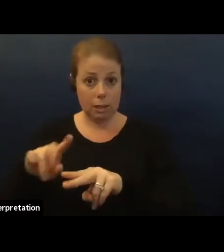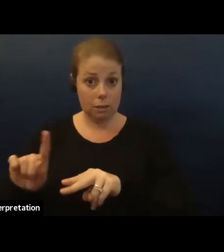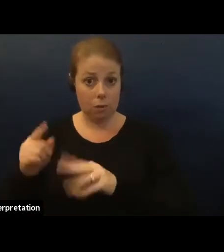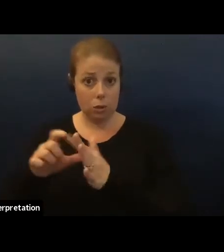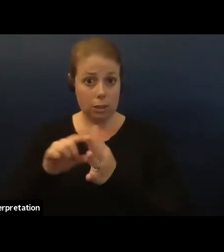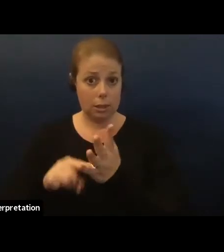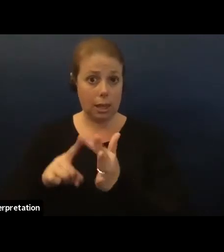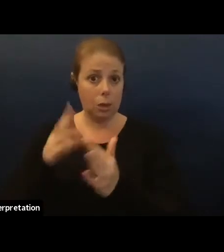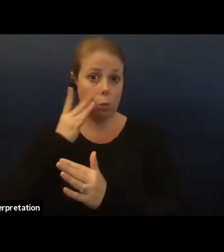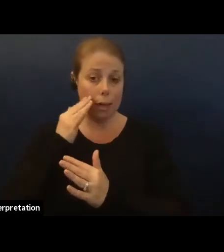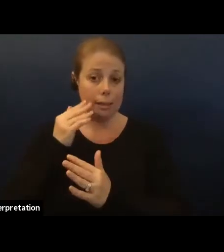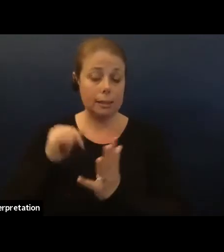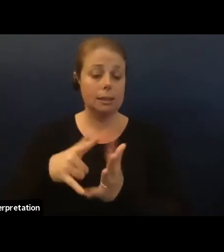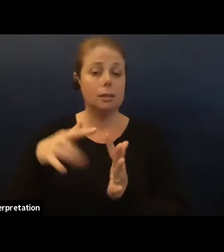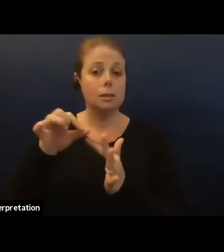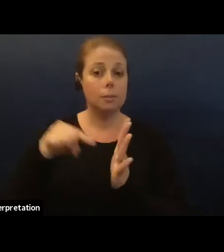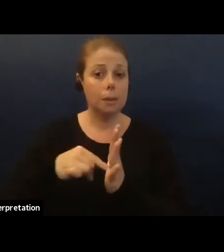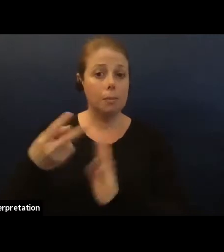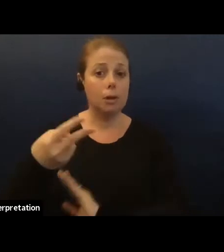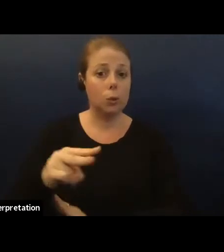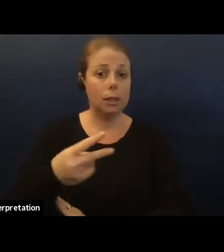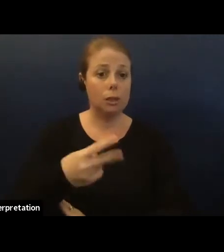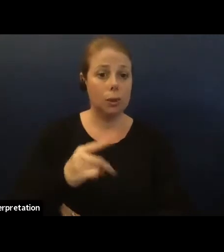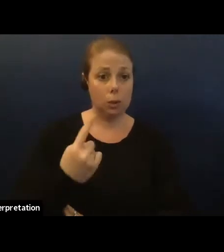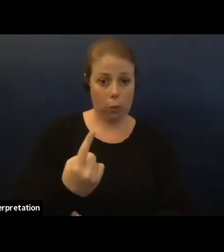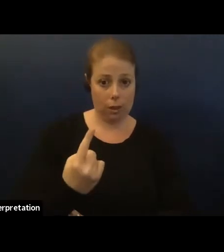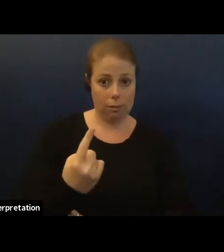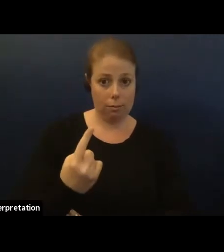During the three year term peers may assess up to six times,